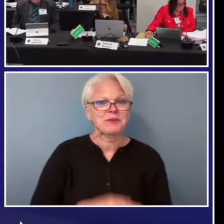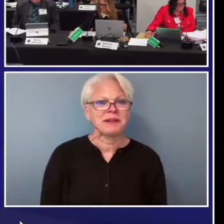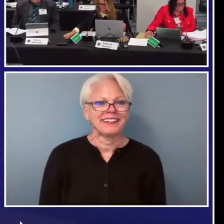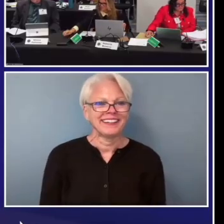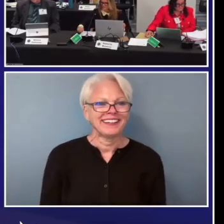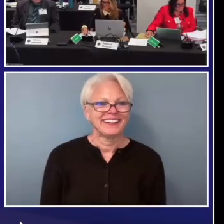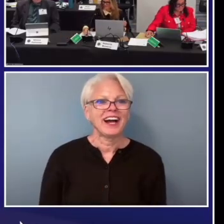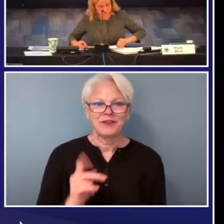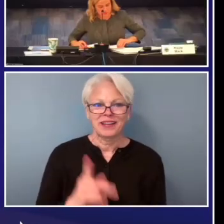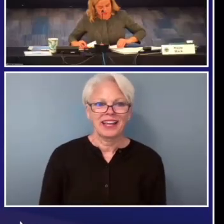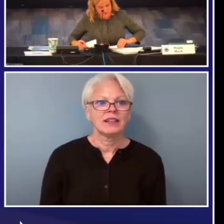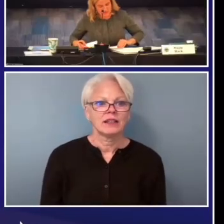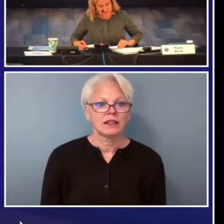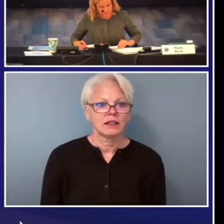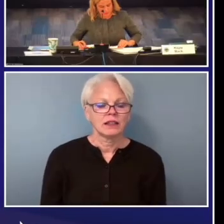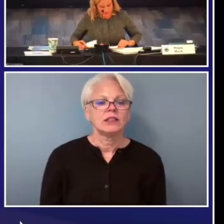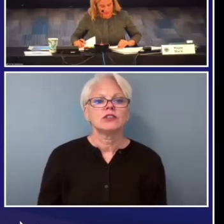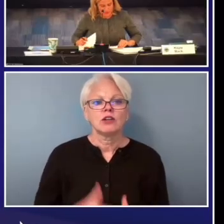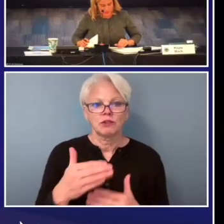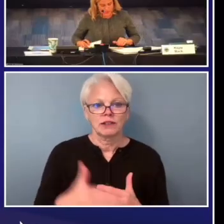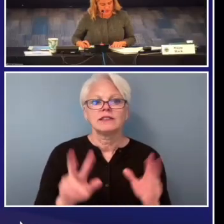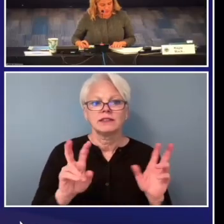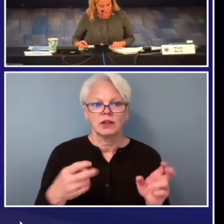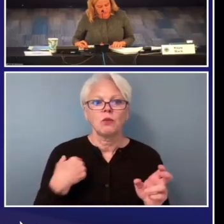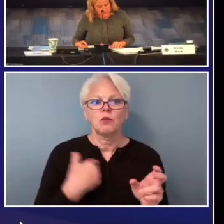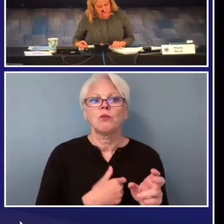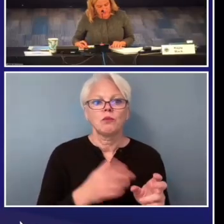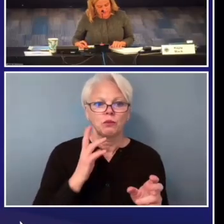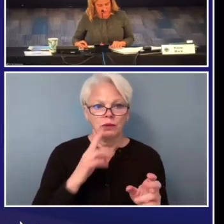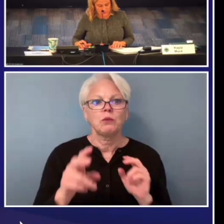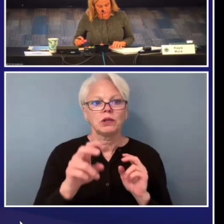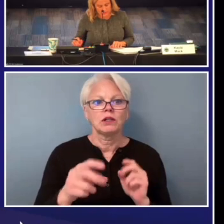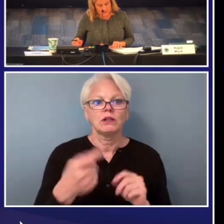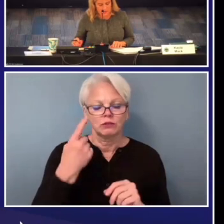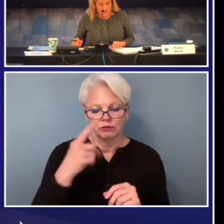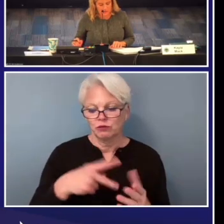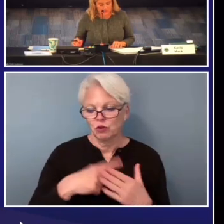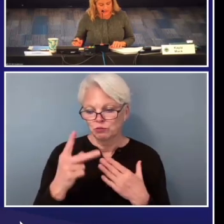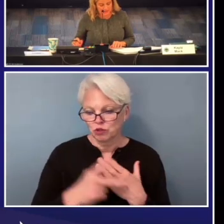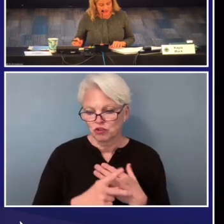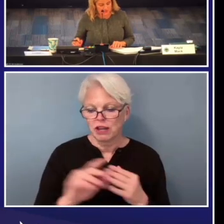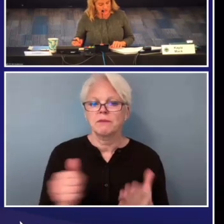Okay, so for this next topic, we are going to bring on behalf of programmatic, accrediting agencies,